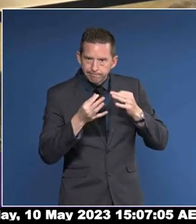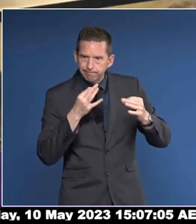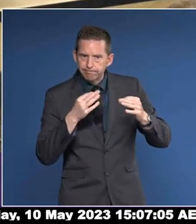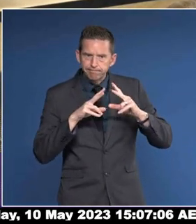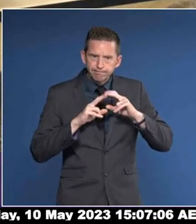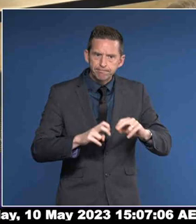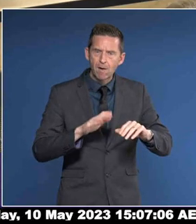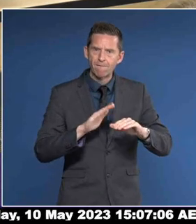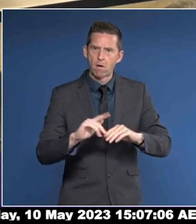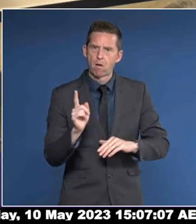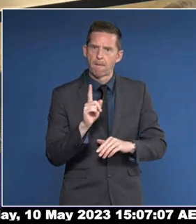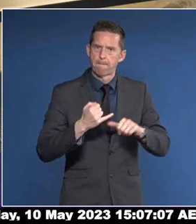medical matters in the follow-up period; correct?